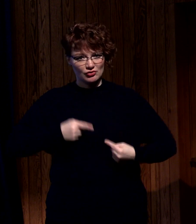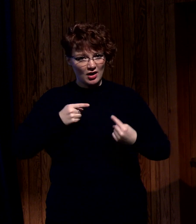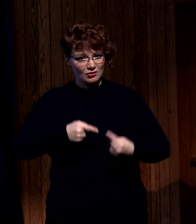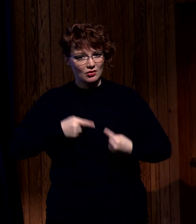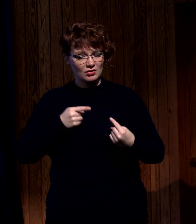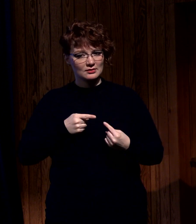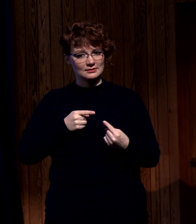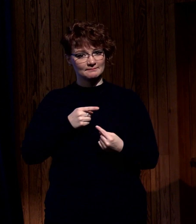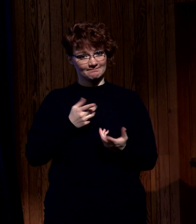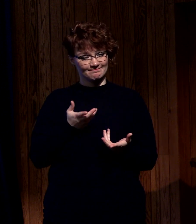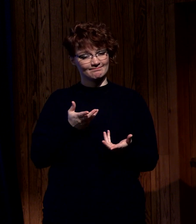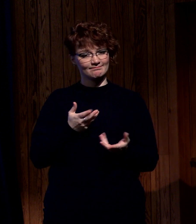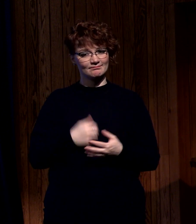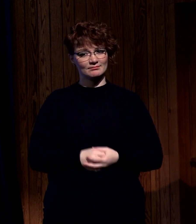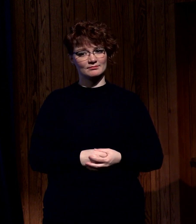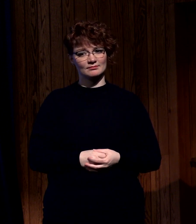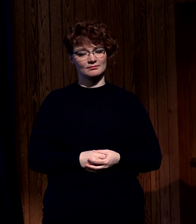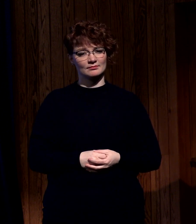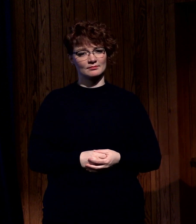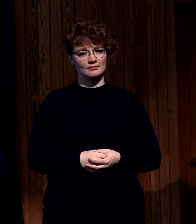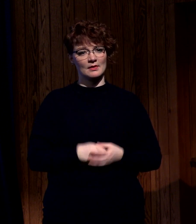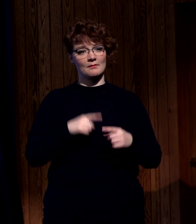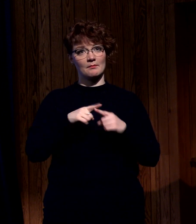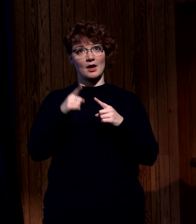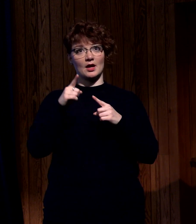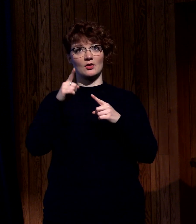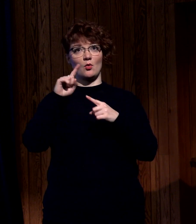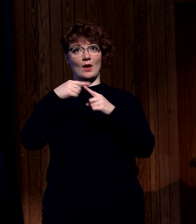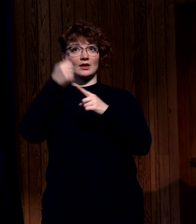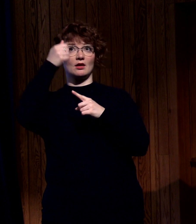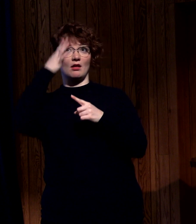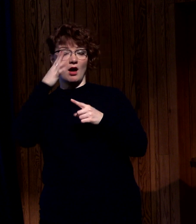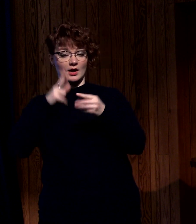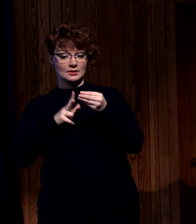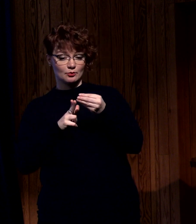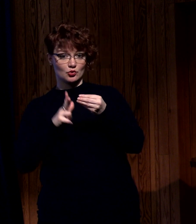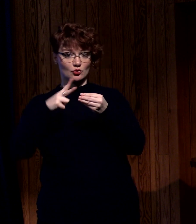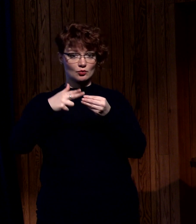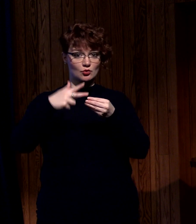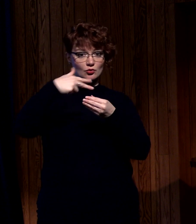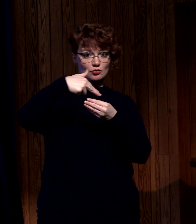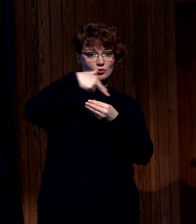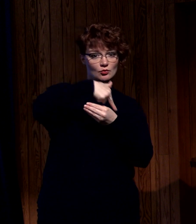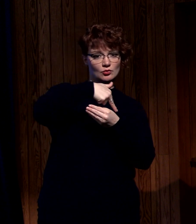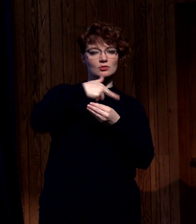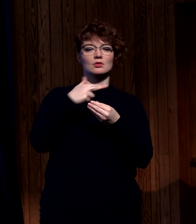suffering. But at the hands of God, they are always repurposed